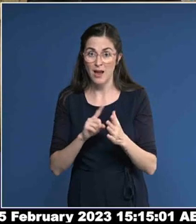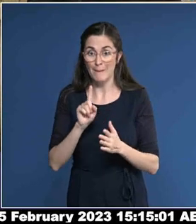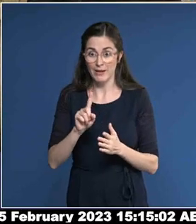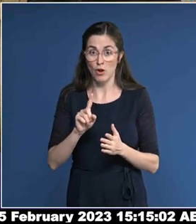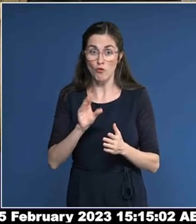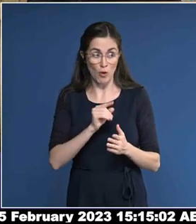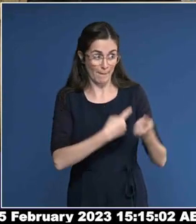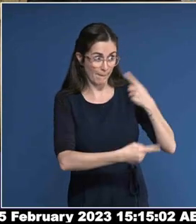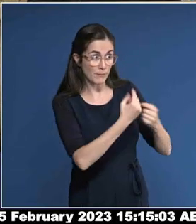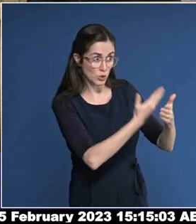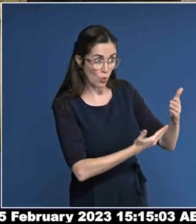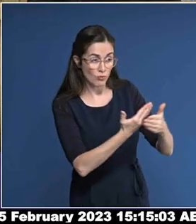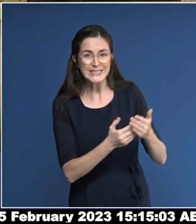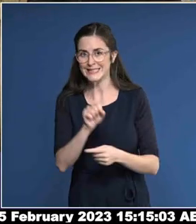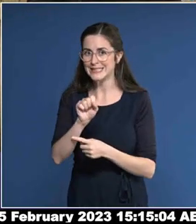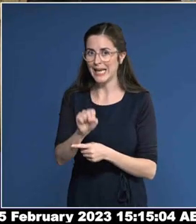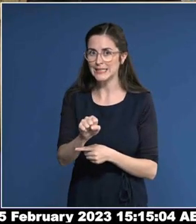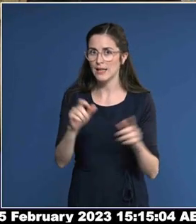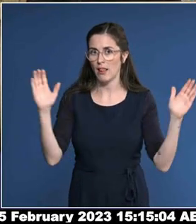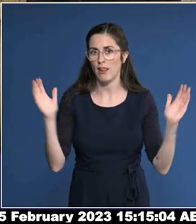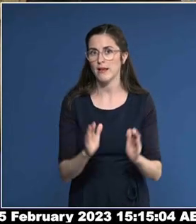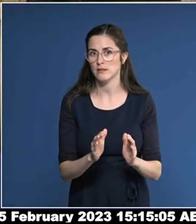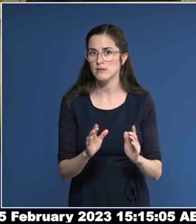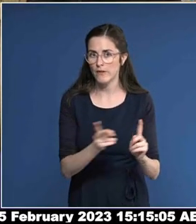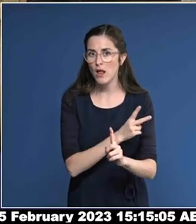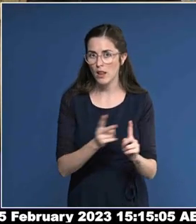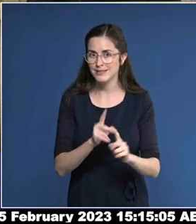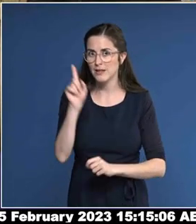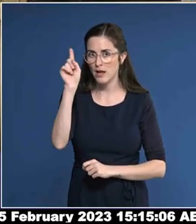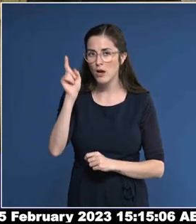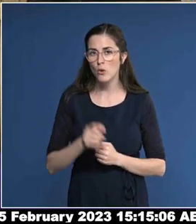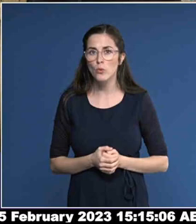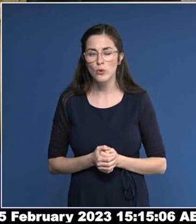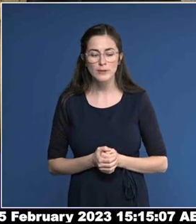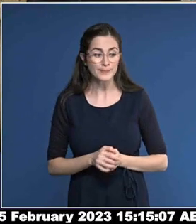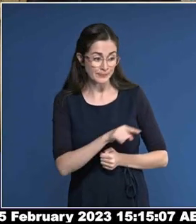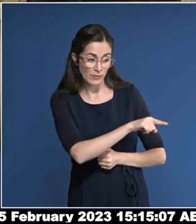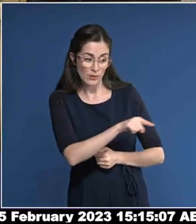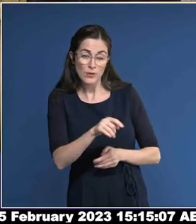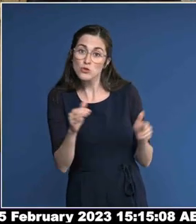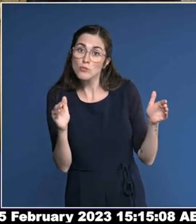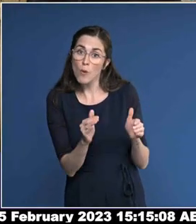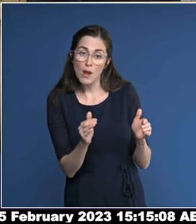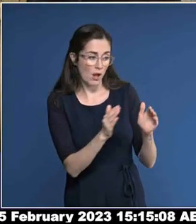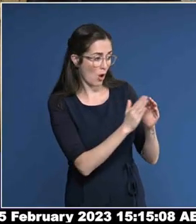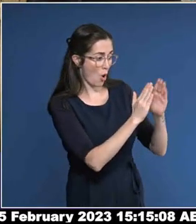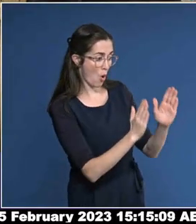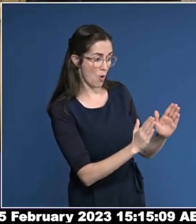So we do have quite a few homes that actually represent those sorts of